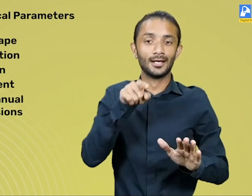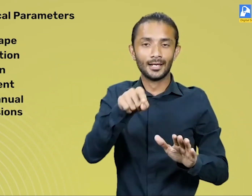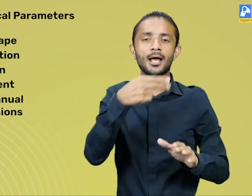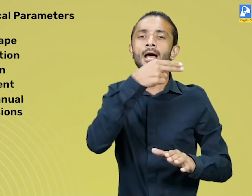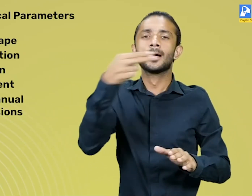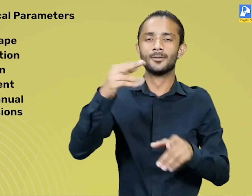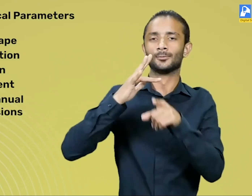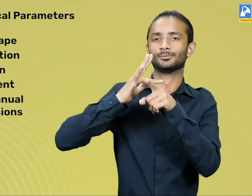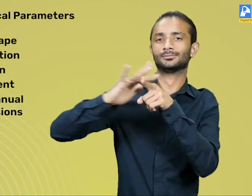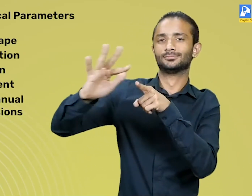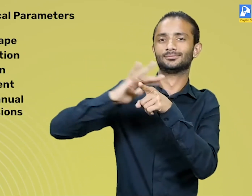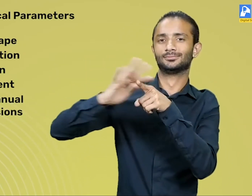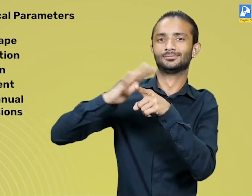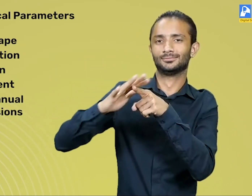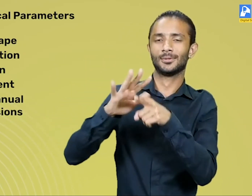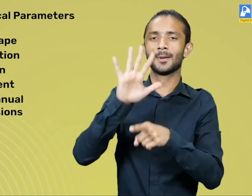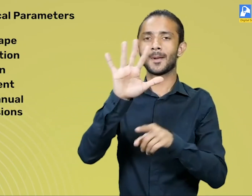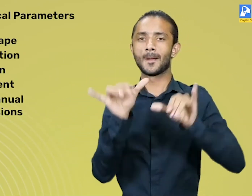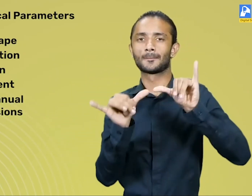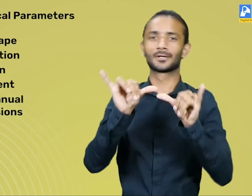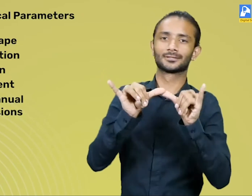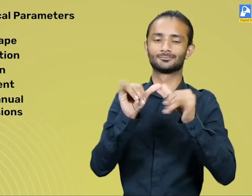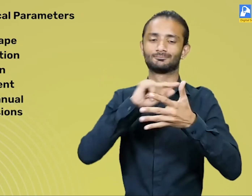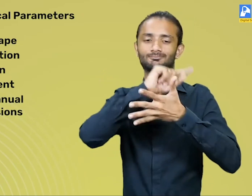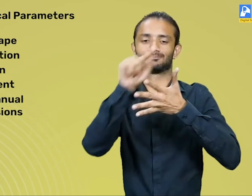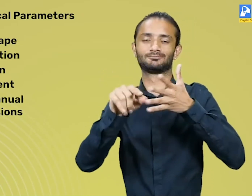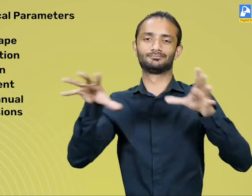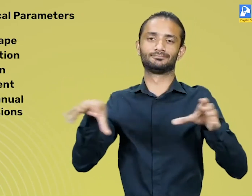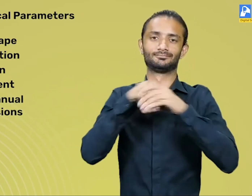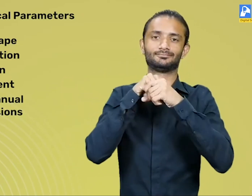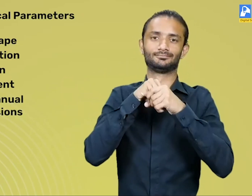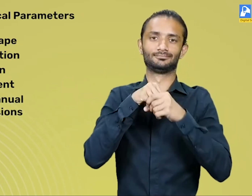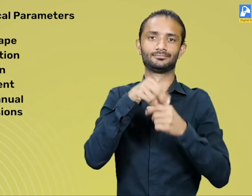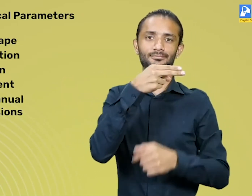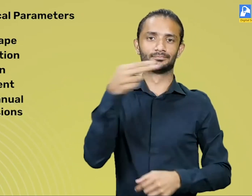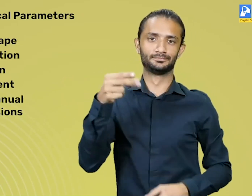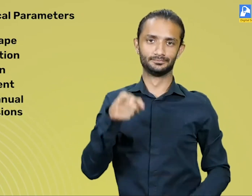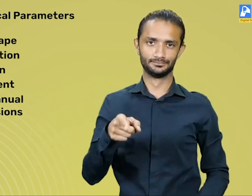These five parameters are called phonological parameters.